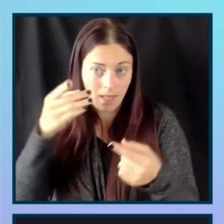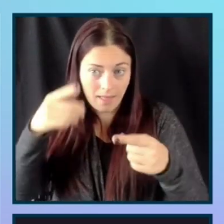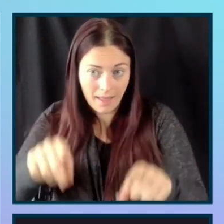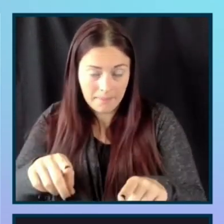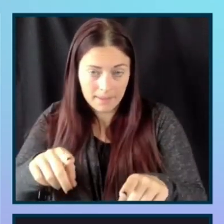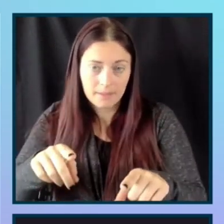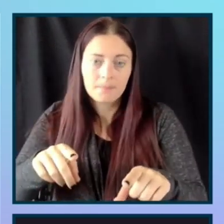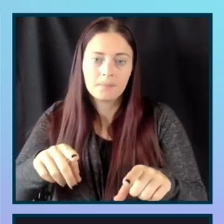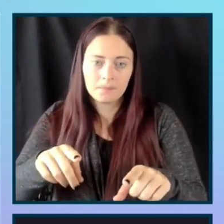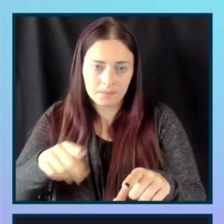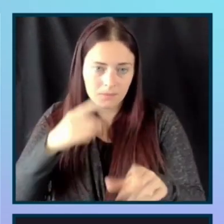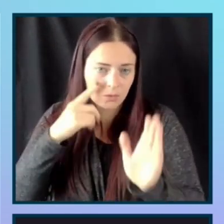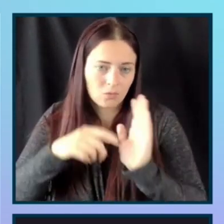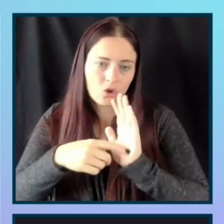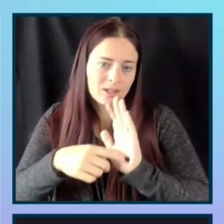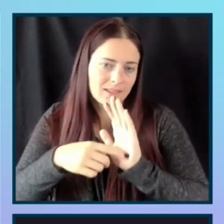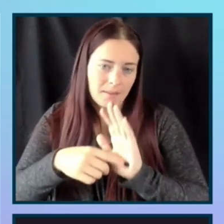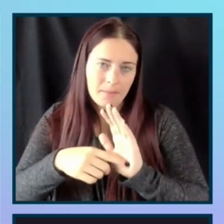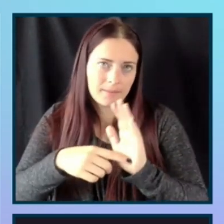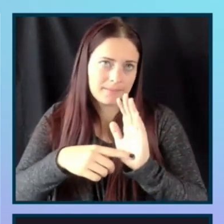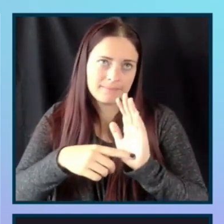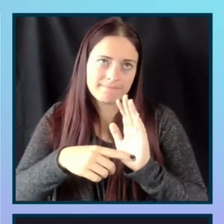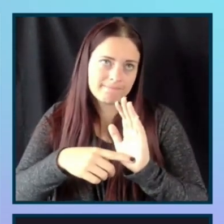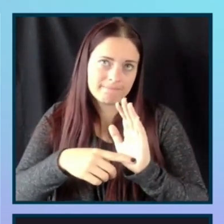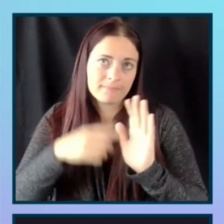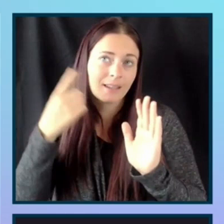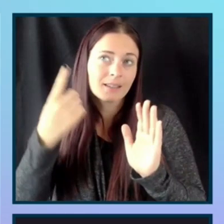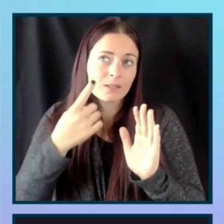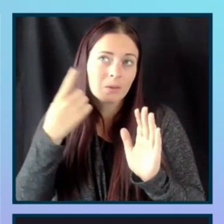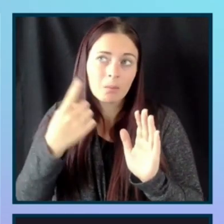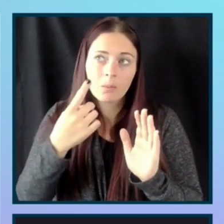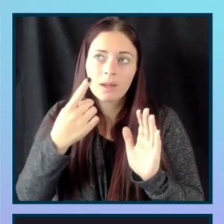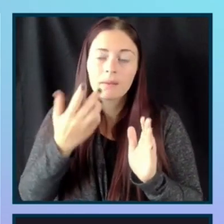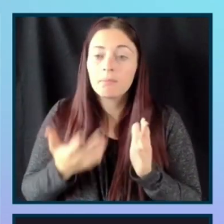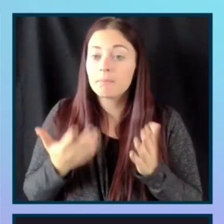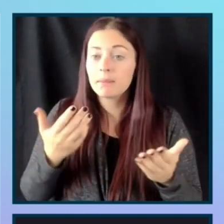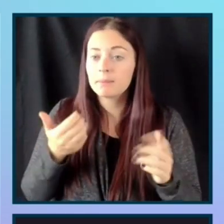or for somebody who perhaps has an anxiety or somebody